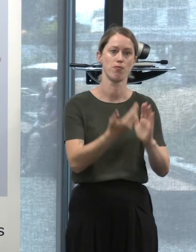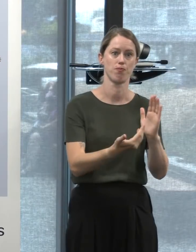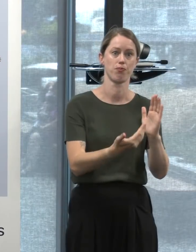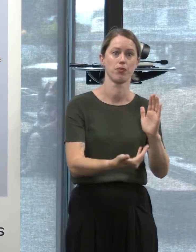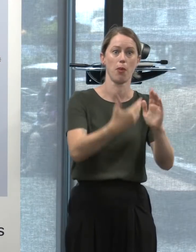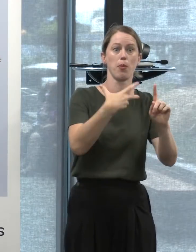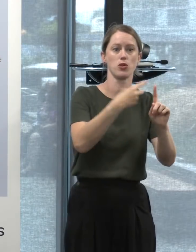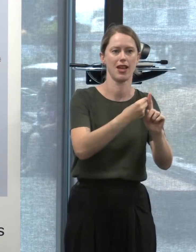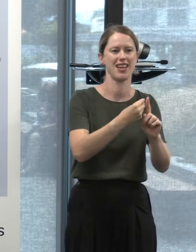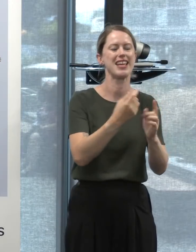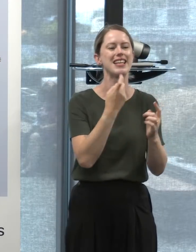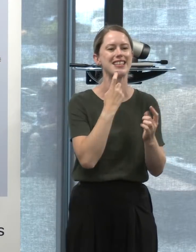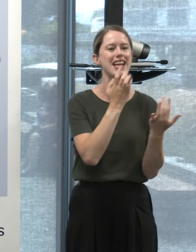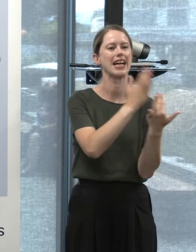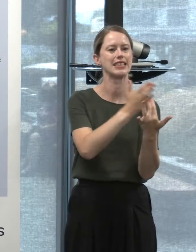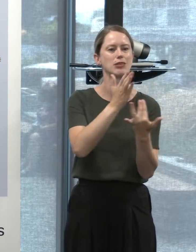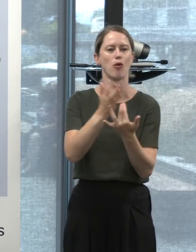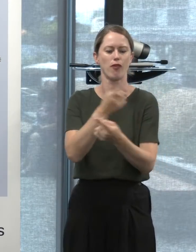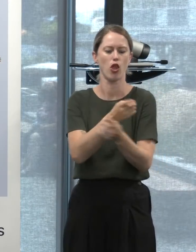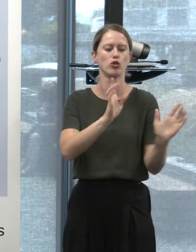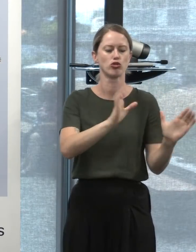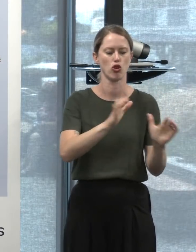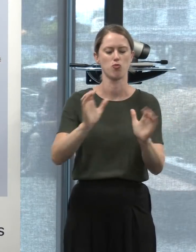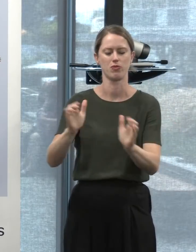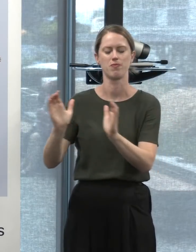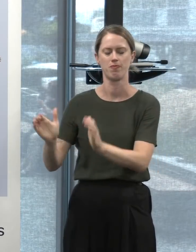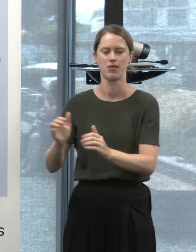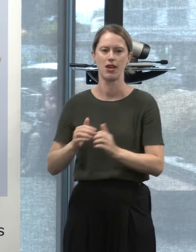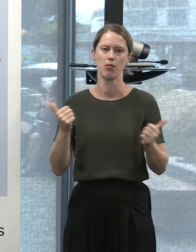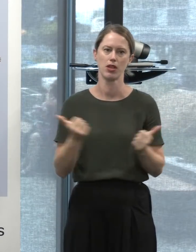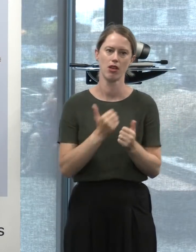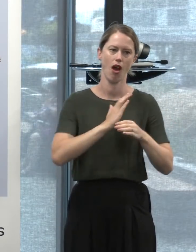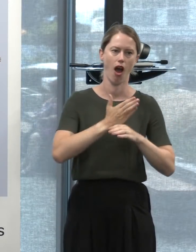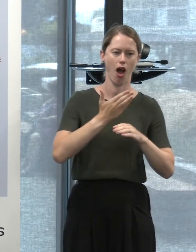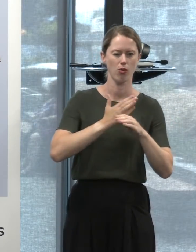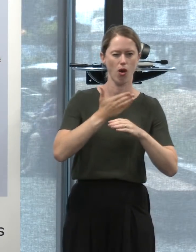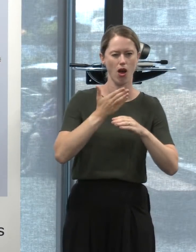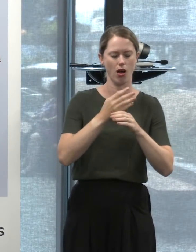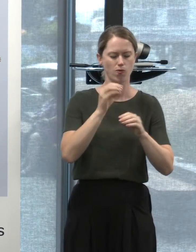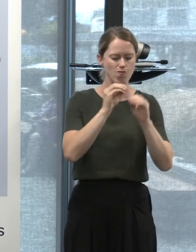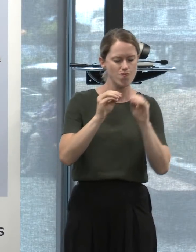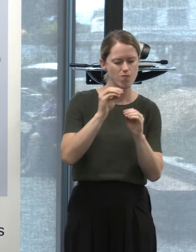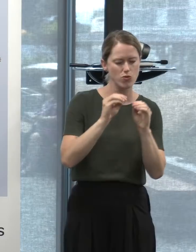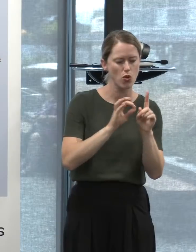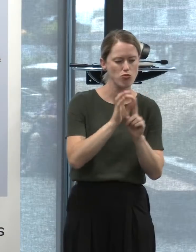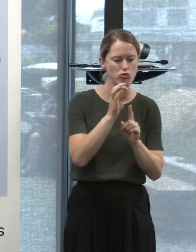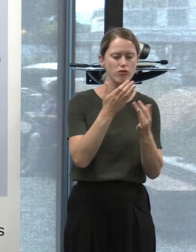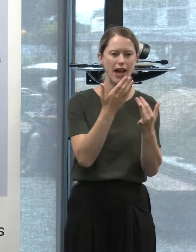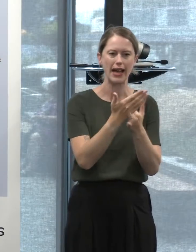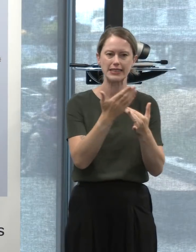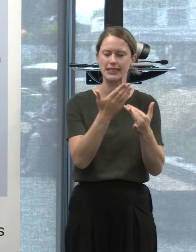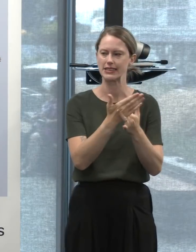underway by our teams to make sure that boosters are easily